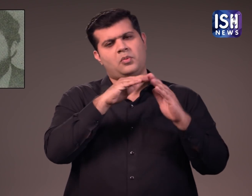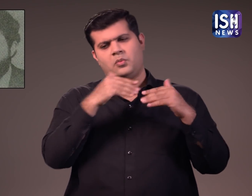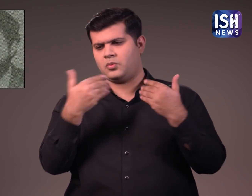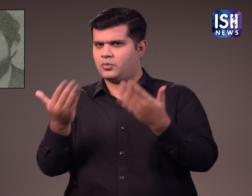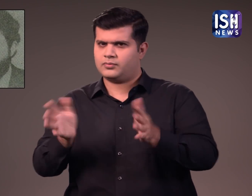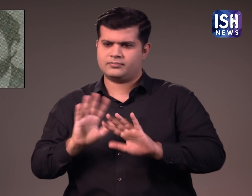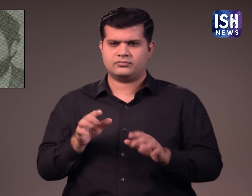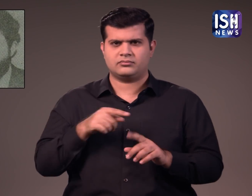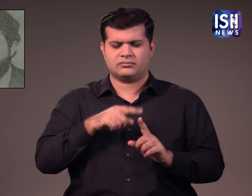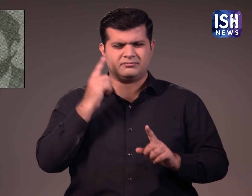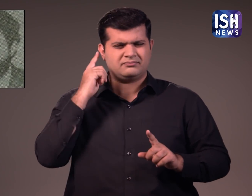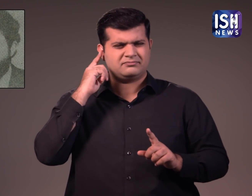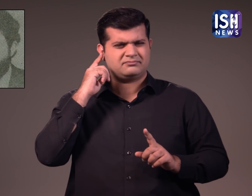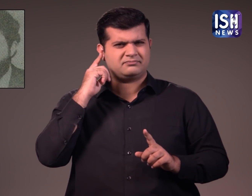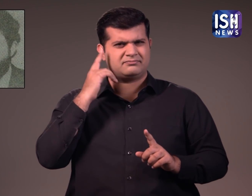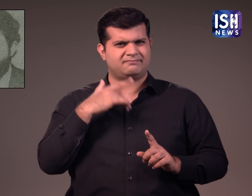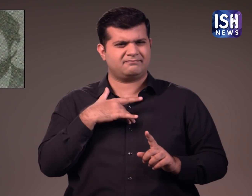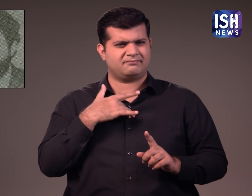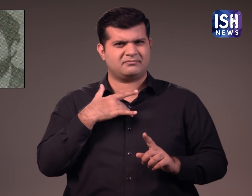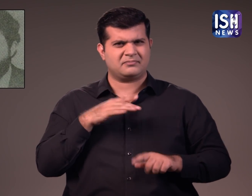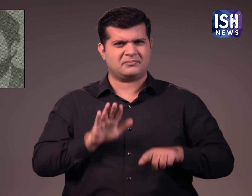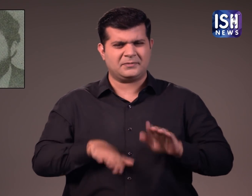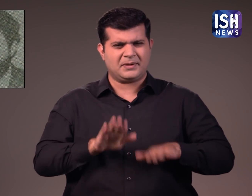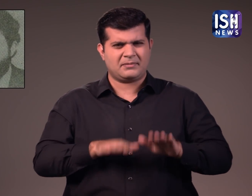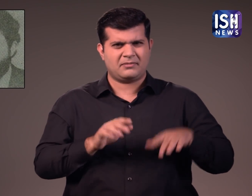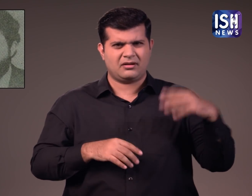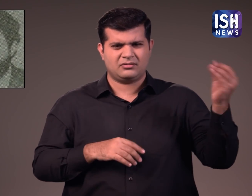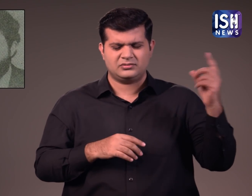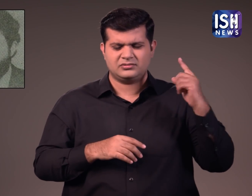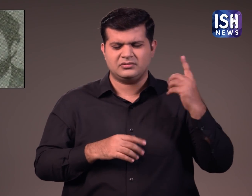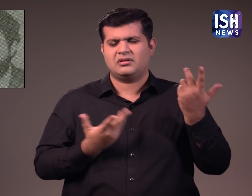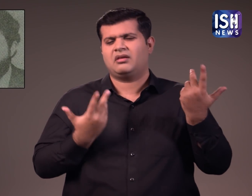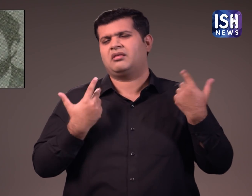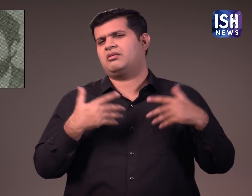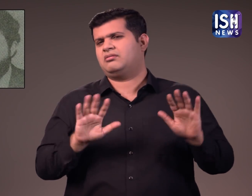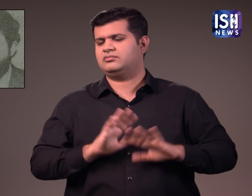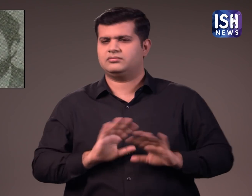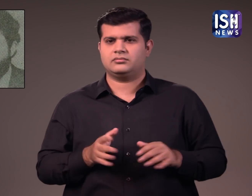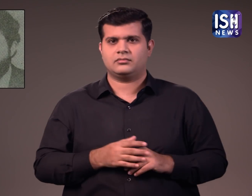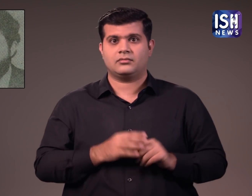When he reached home, Ganjoo heard footsteps which he ignored.